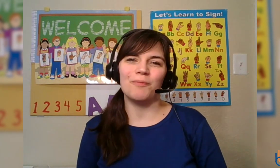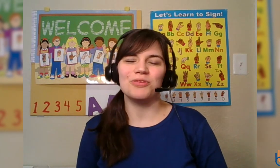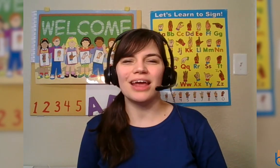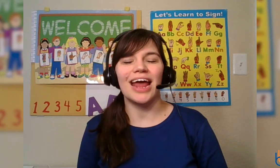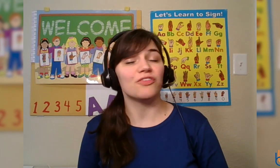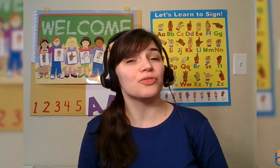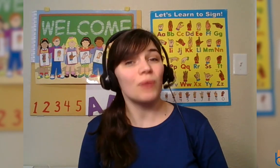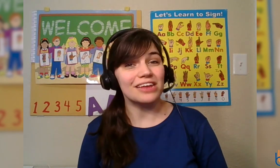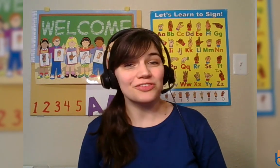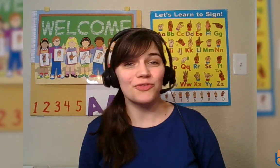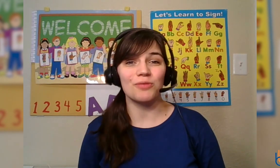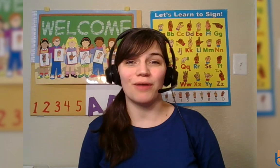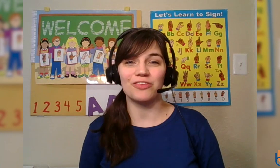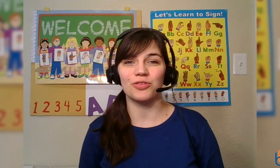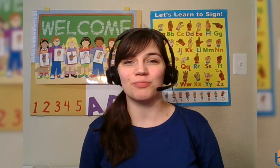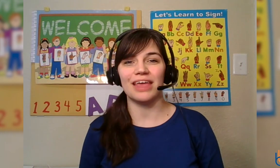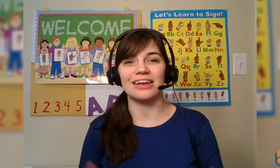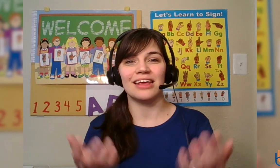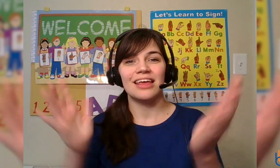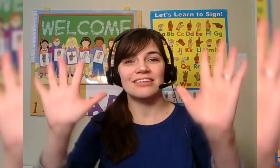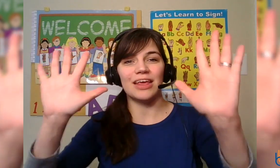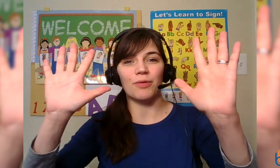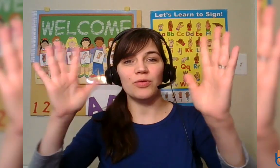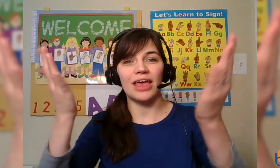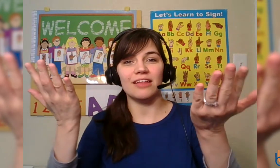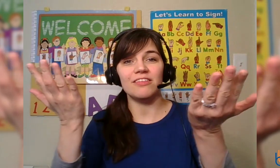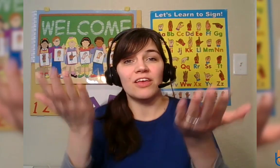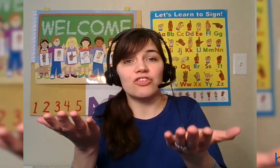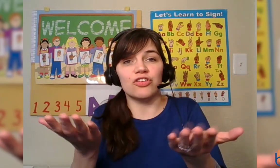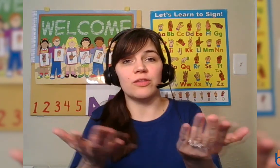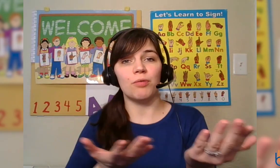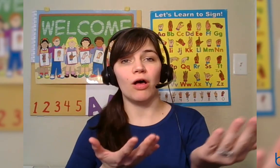you might have to wait for the bus or the plane. Take both hands turn them palm